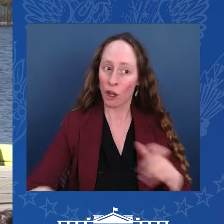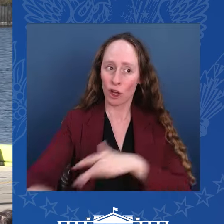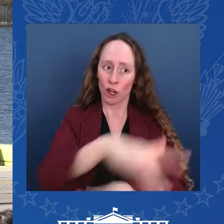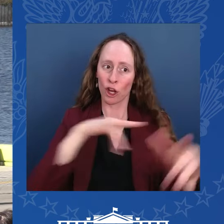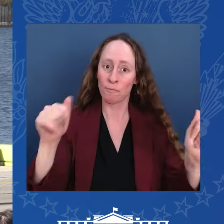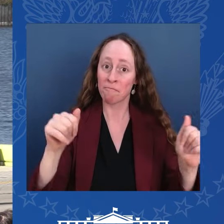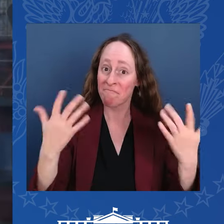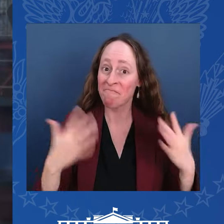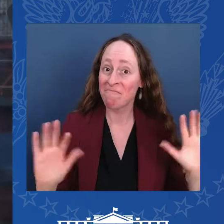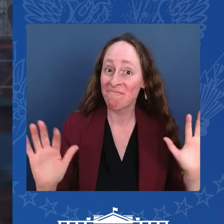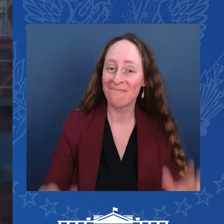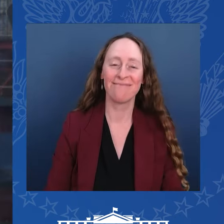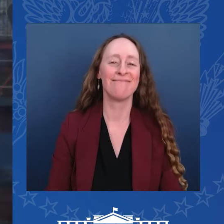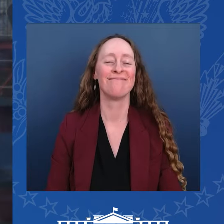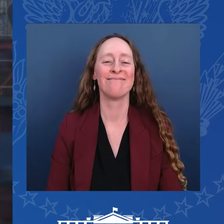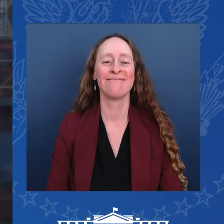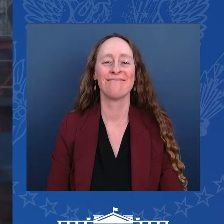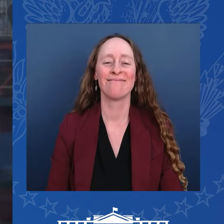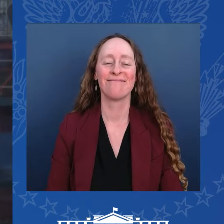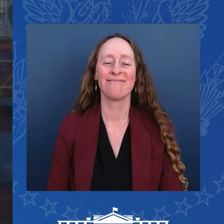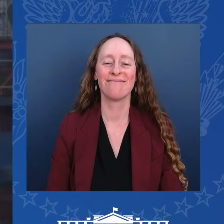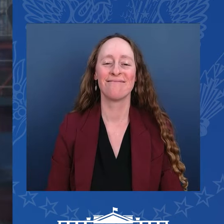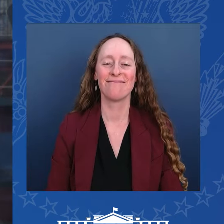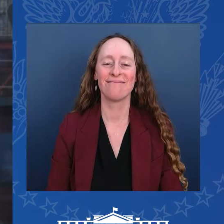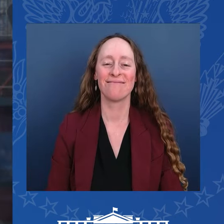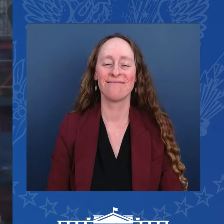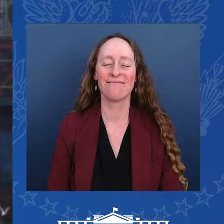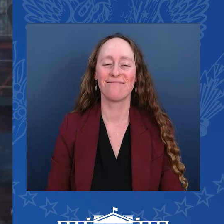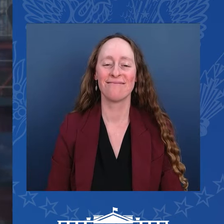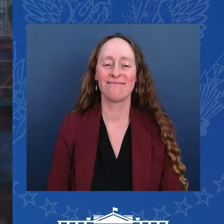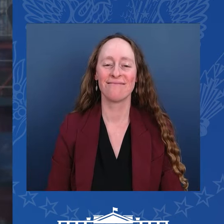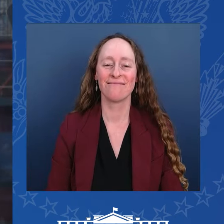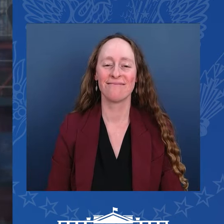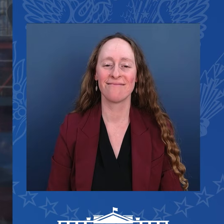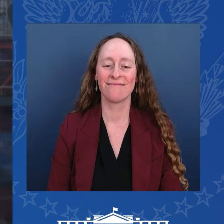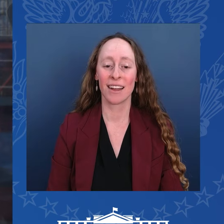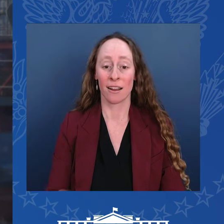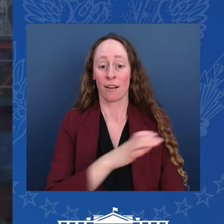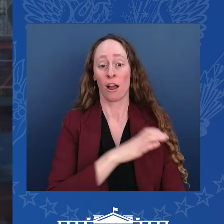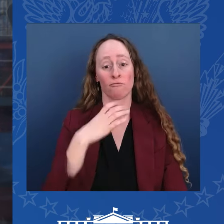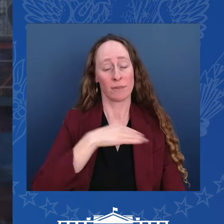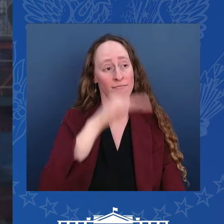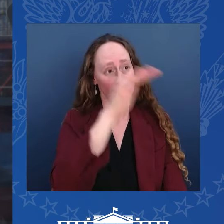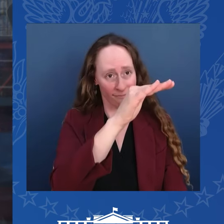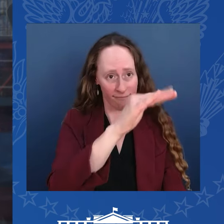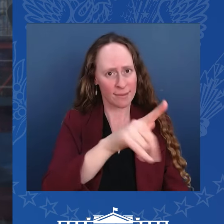And call on Congress to fully fund it this year. Before we go out this year,